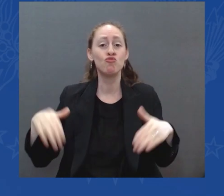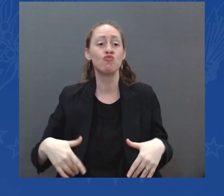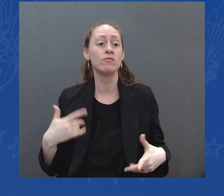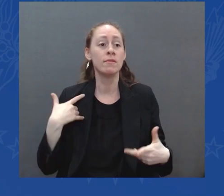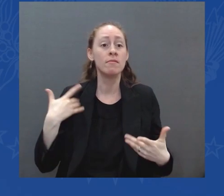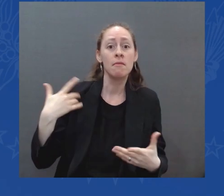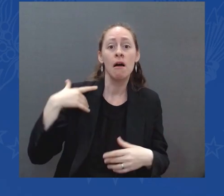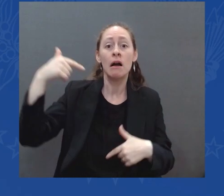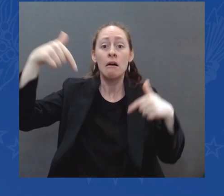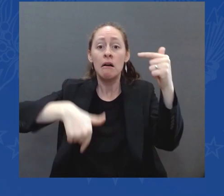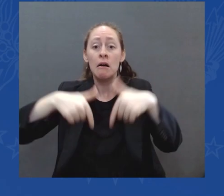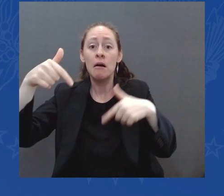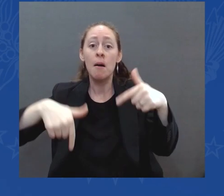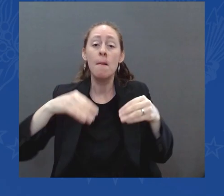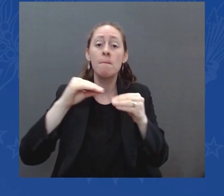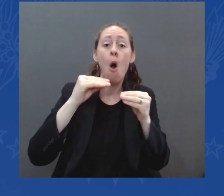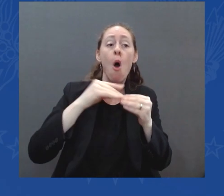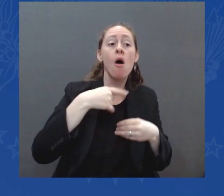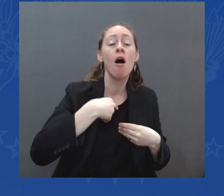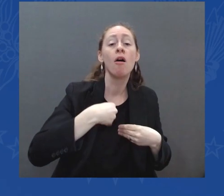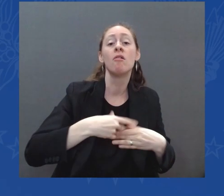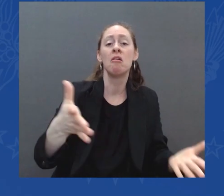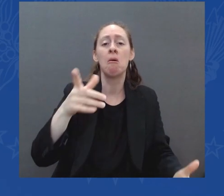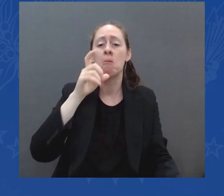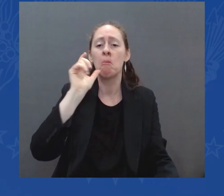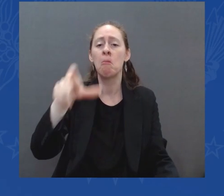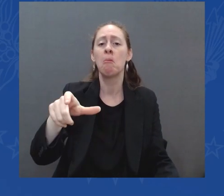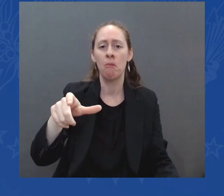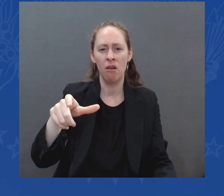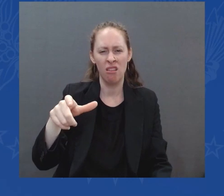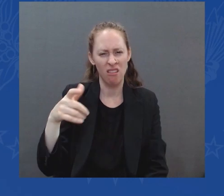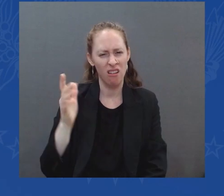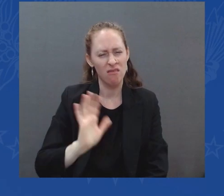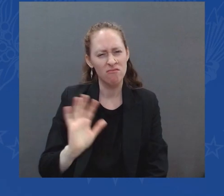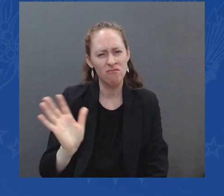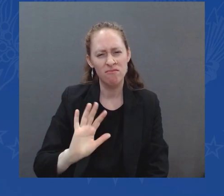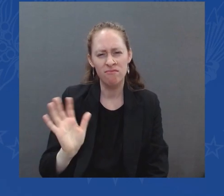and buybacks when the American people are watching, the world is watching.